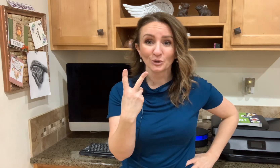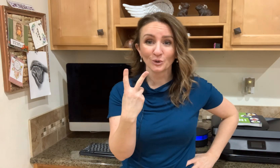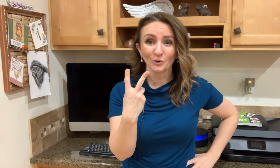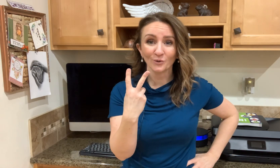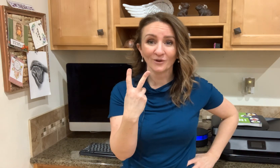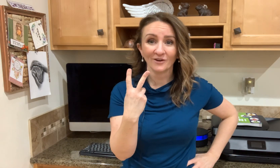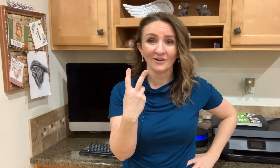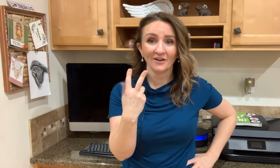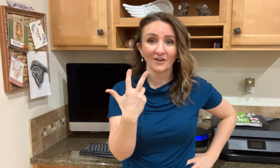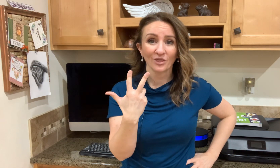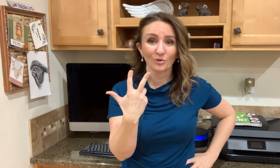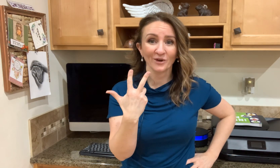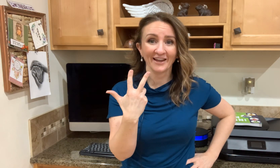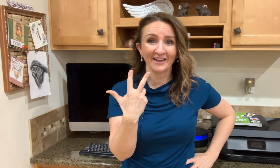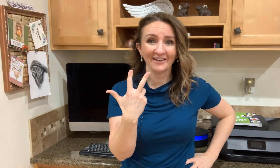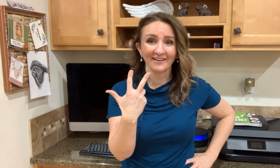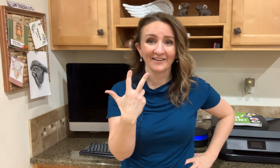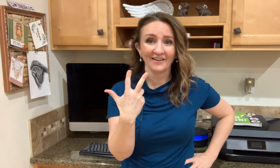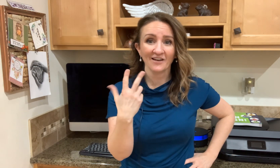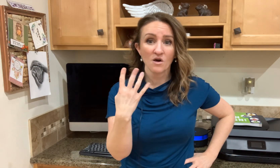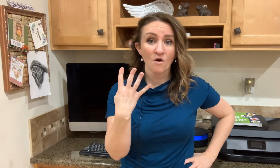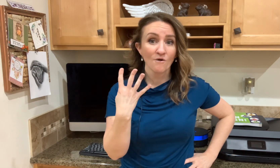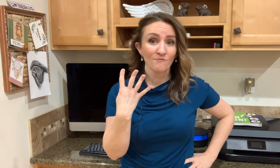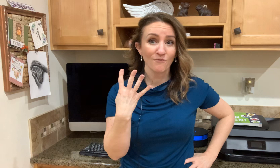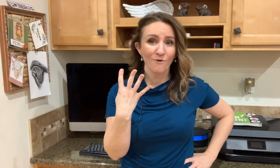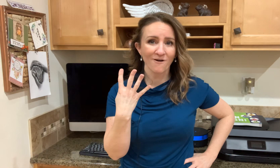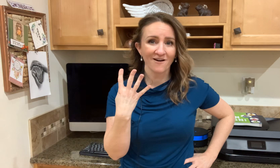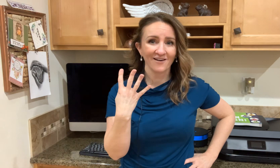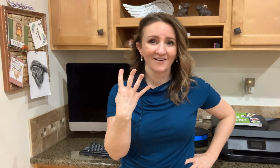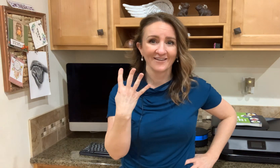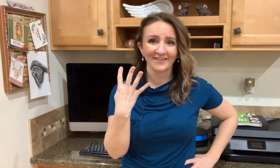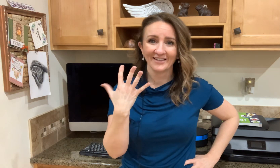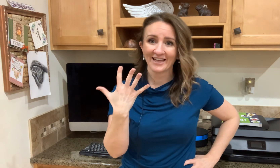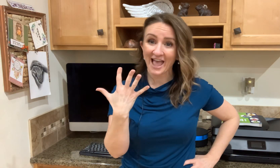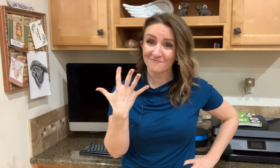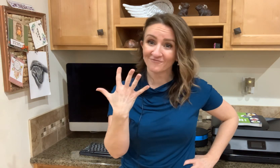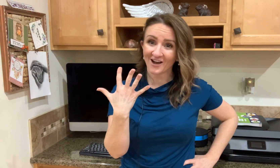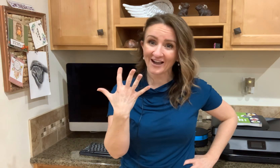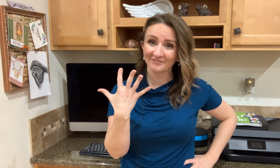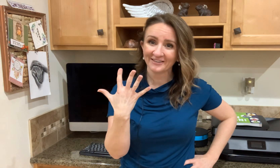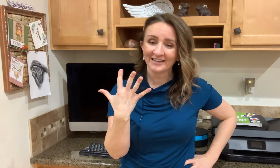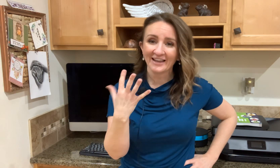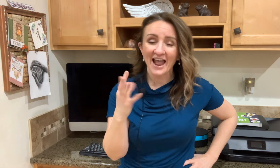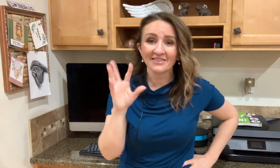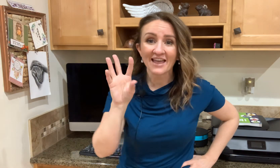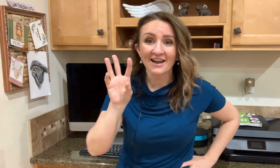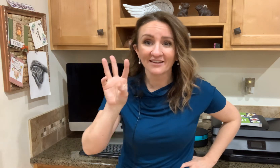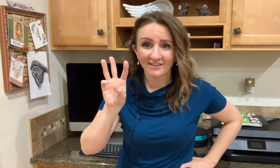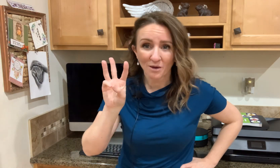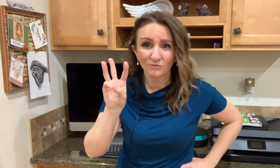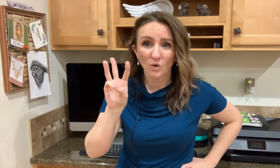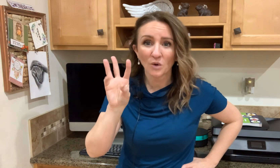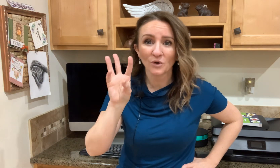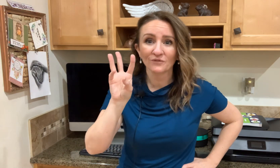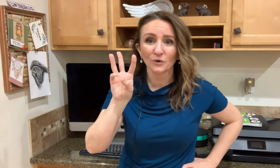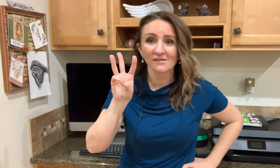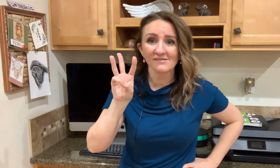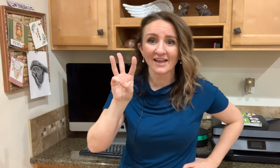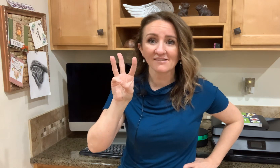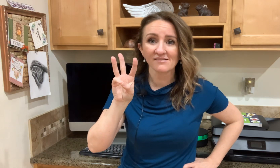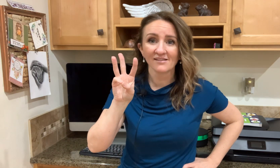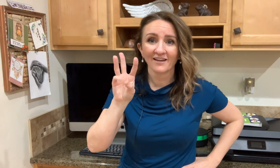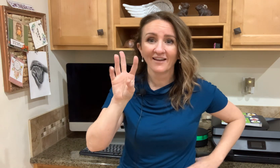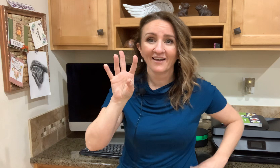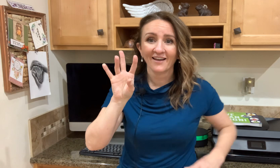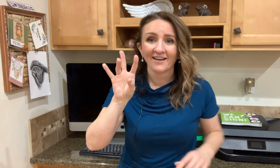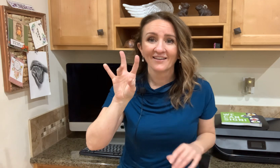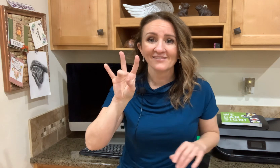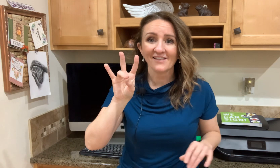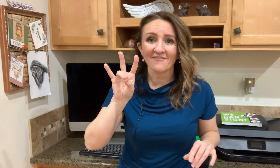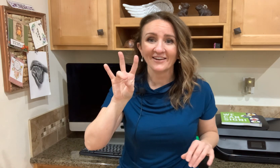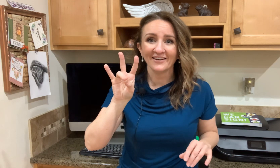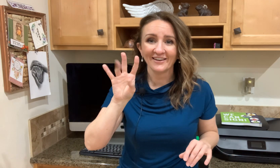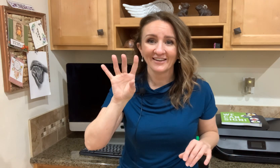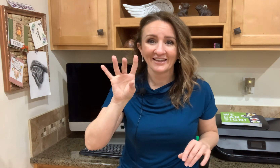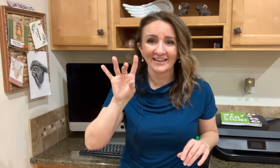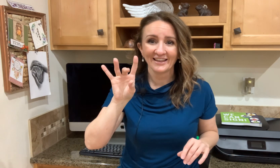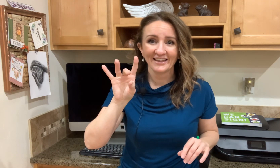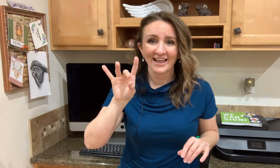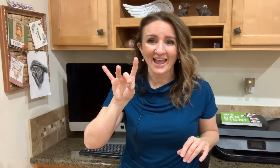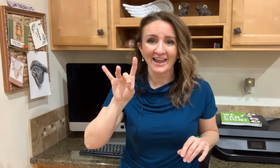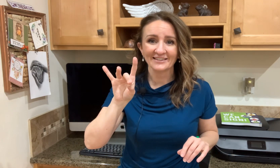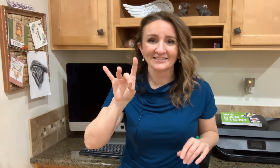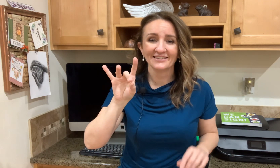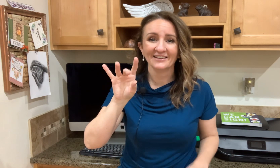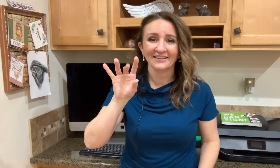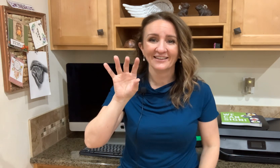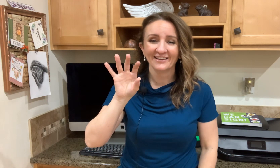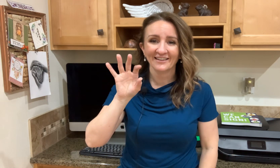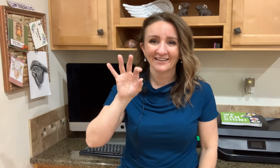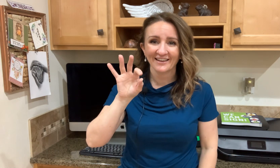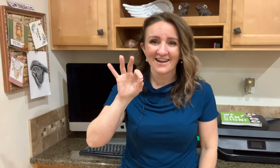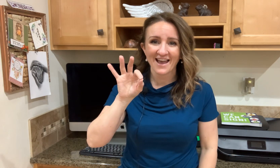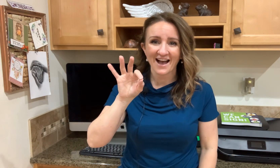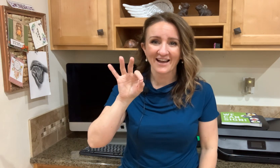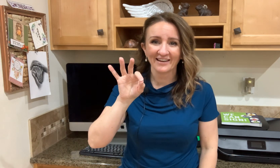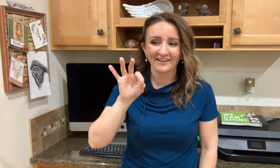three four and five, then come forward for six seven eight nine and